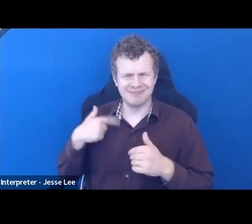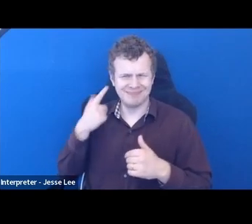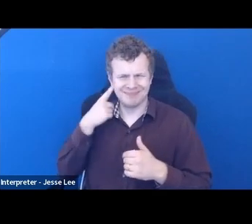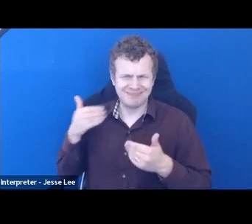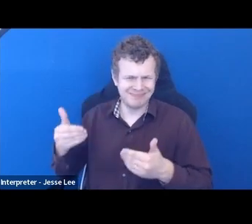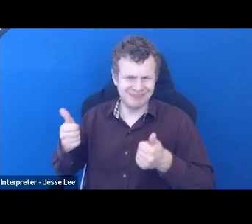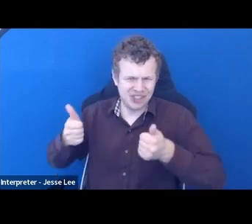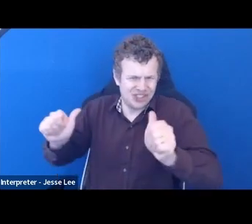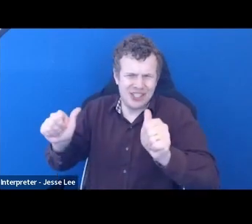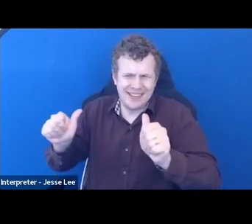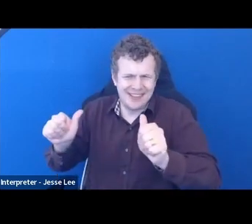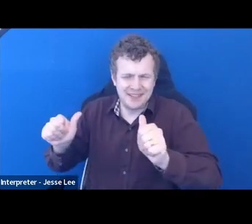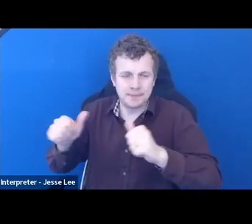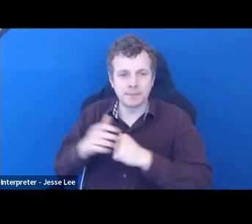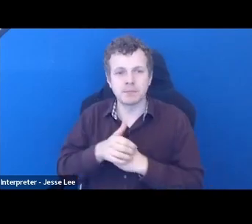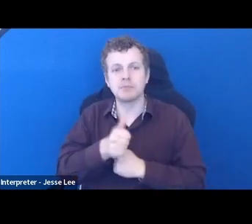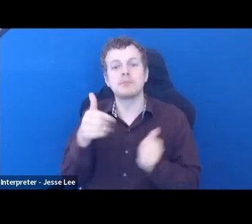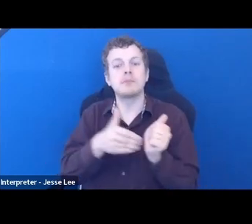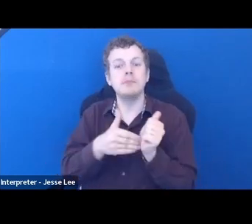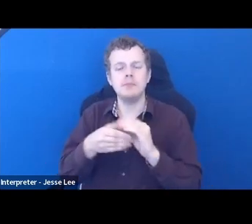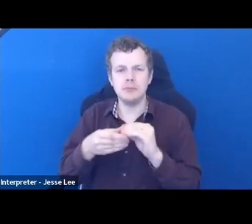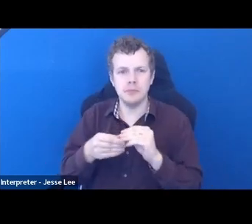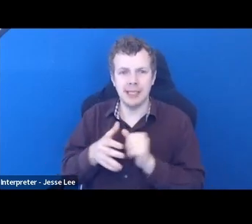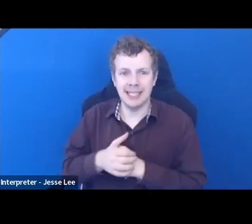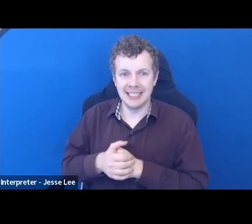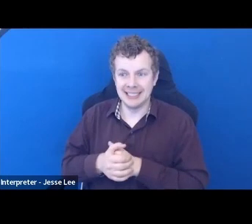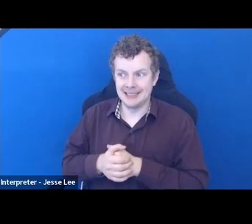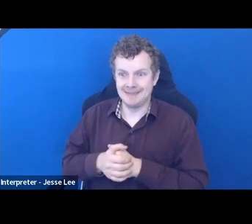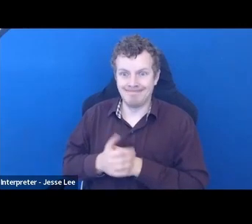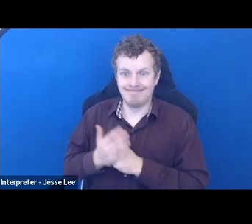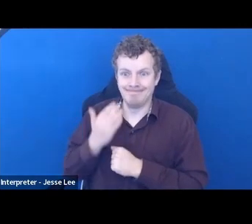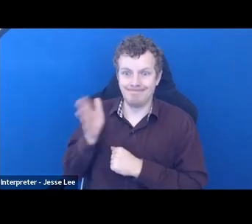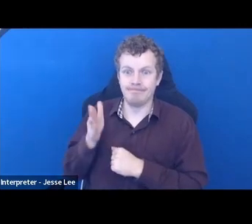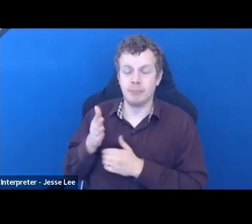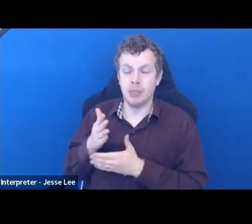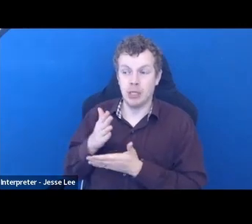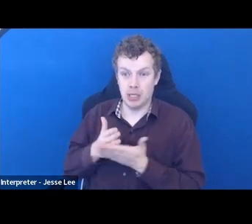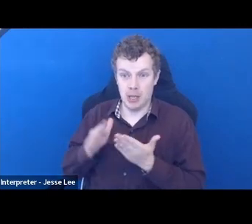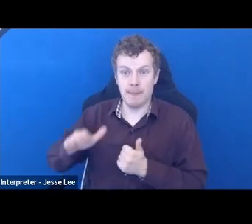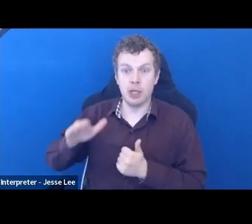Another clinician, there is no way of knowing which children are going to have those difficulties later.